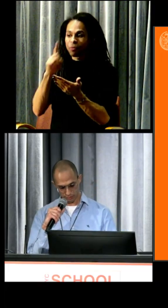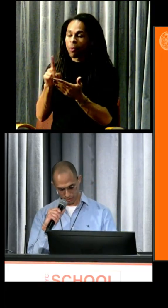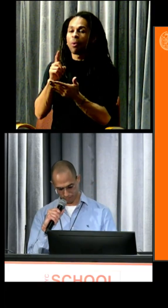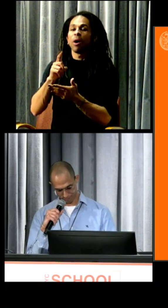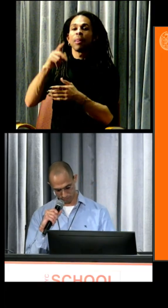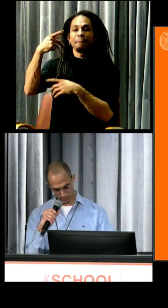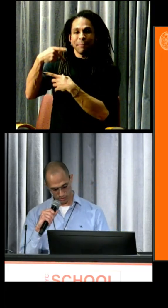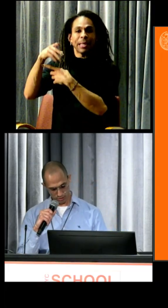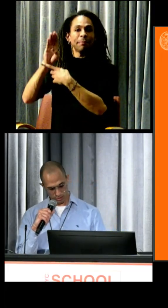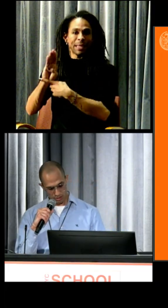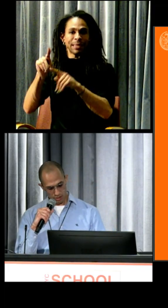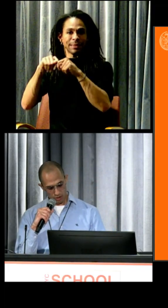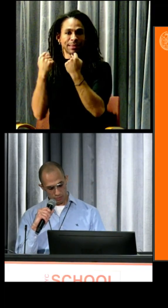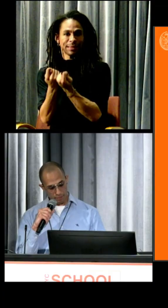sort of as an archetypal neighborhood.